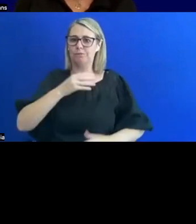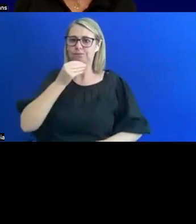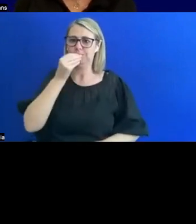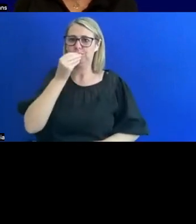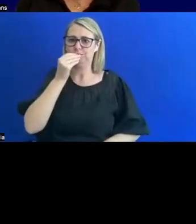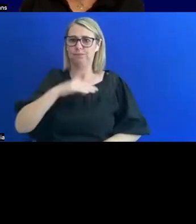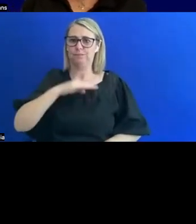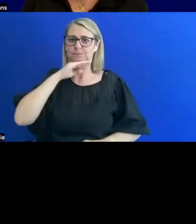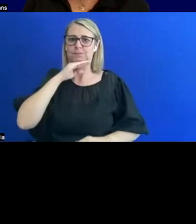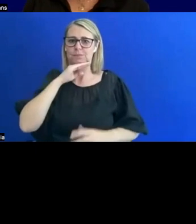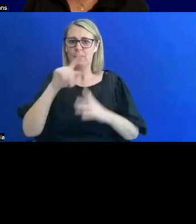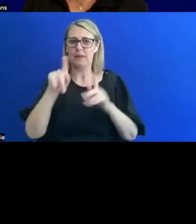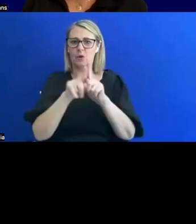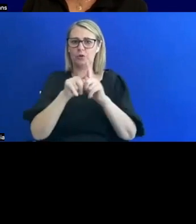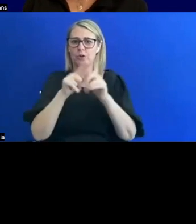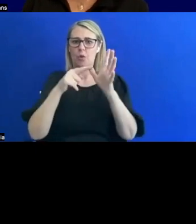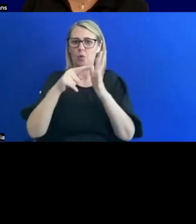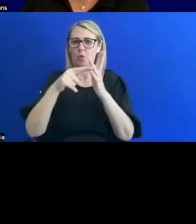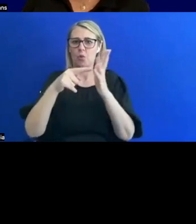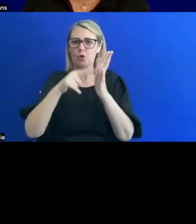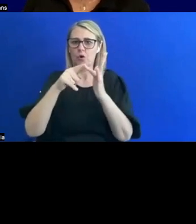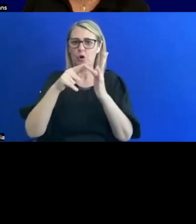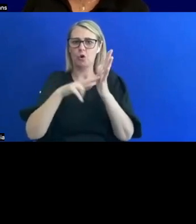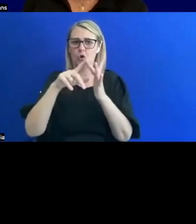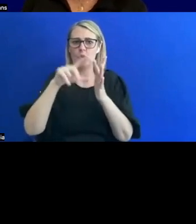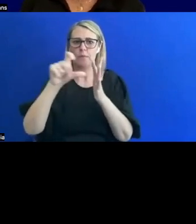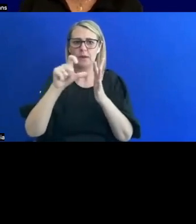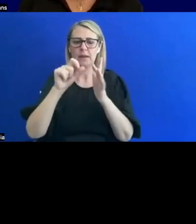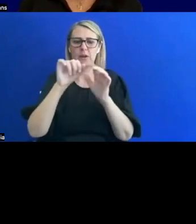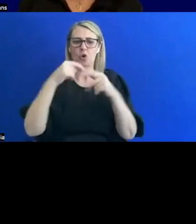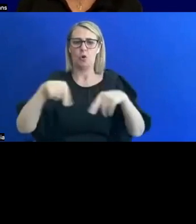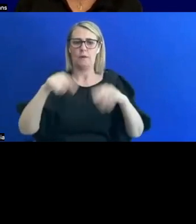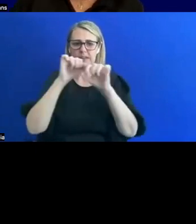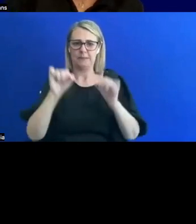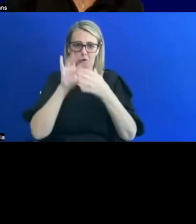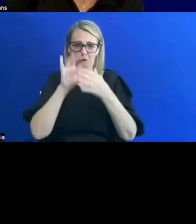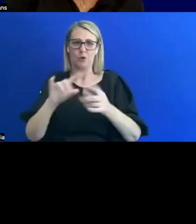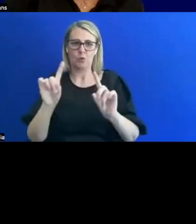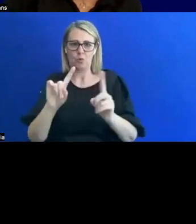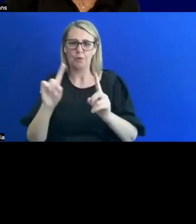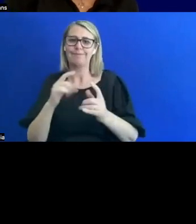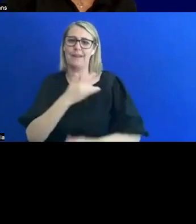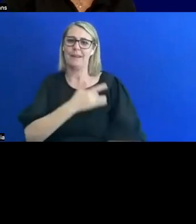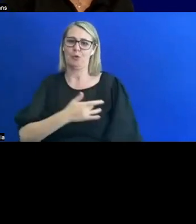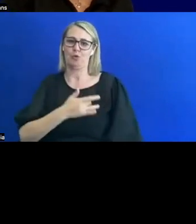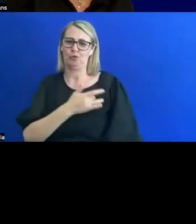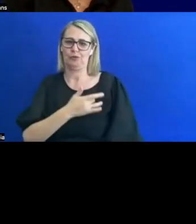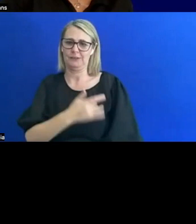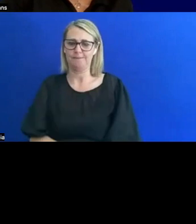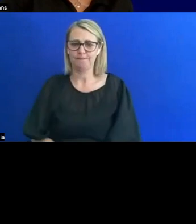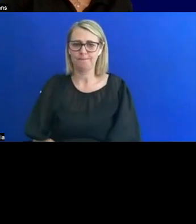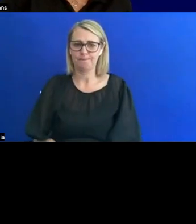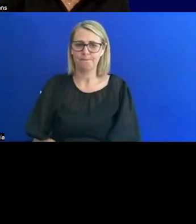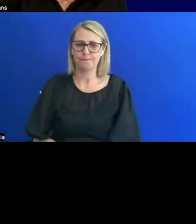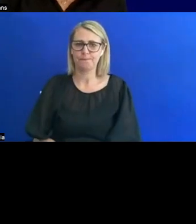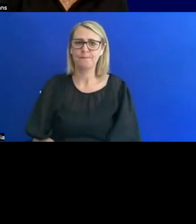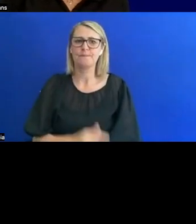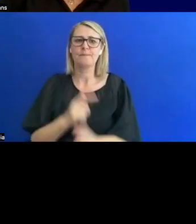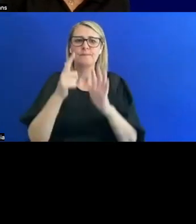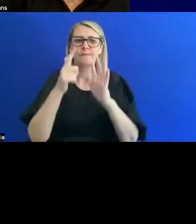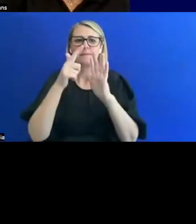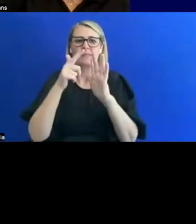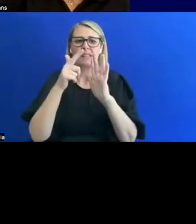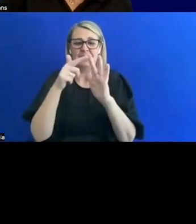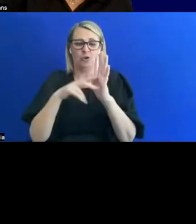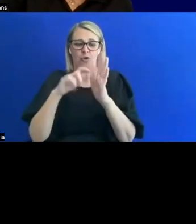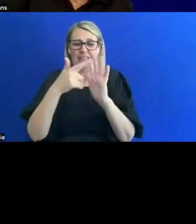nervous system, related particularly to emotions. Interoception is about reading body skills.